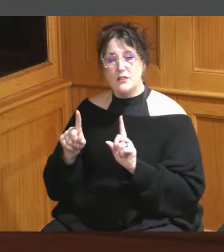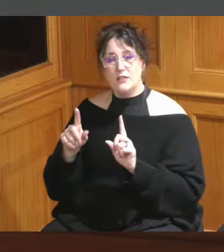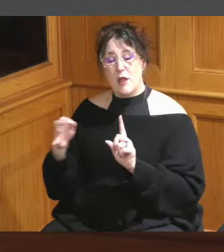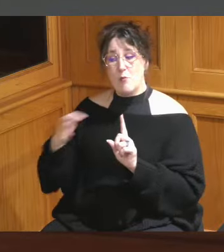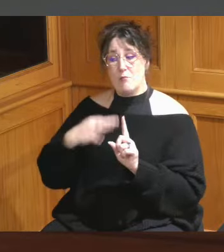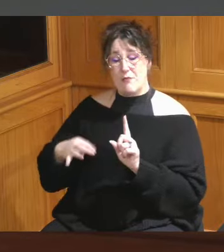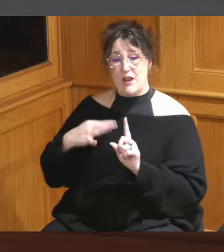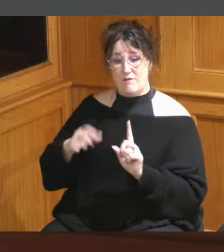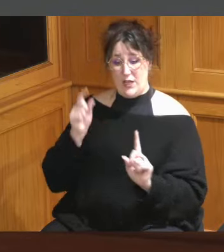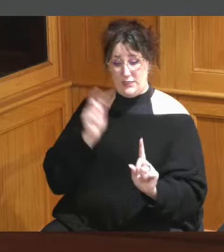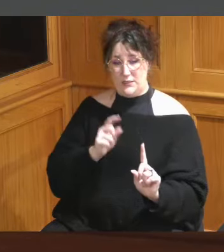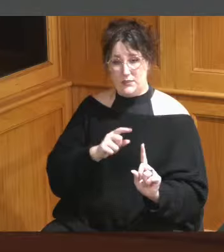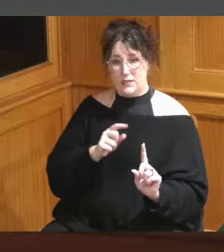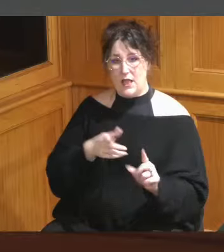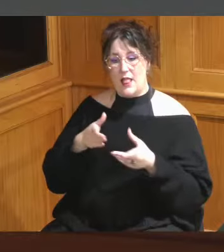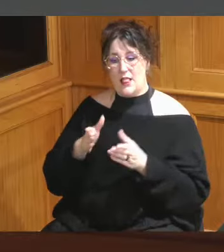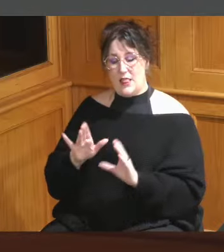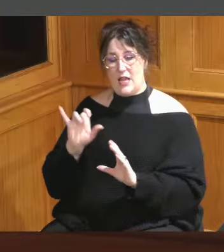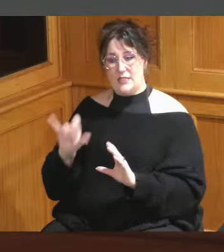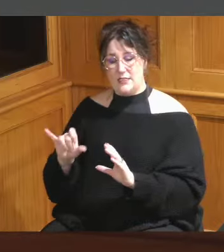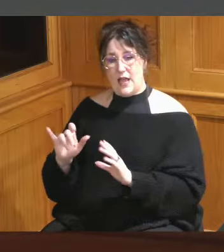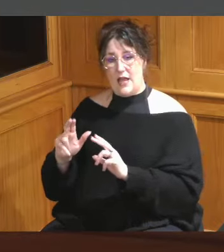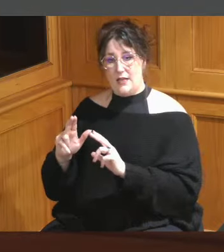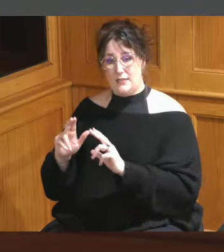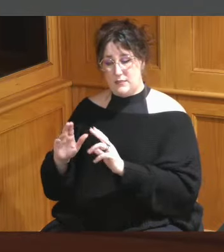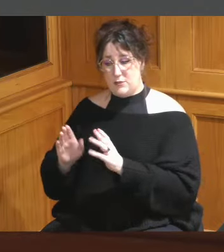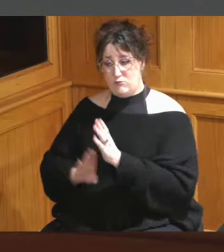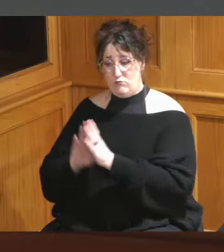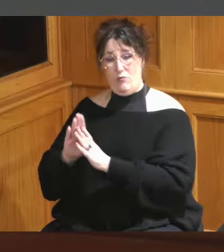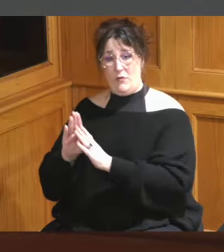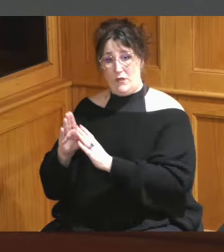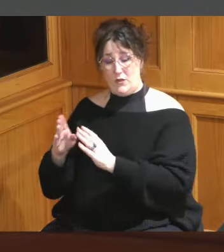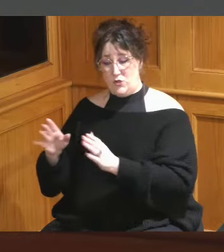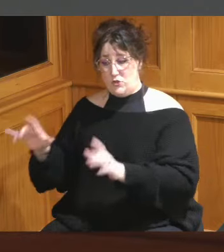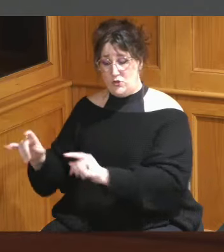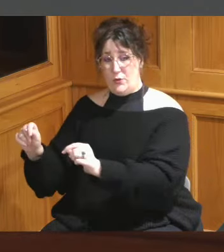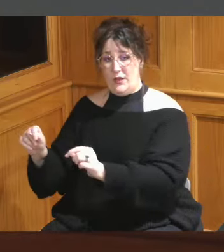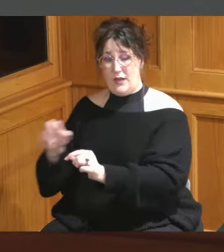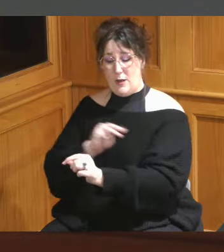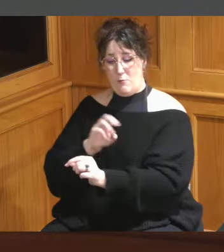the utility that it allows that development to move forward and MSD then reimburses the cost